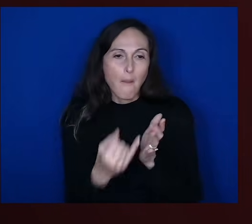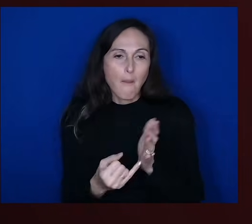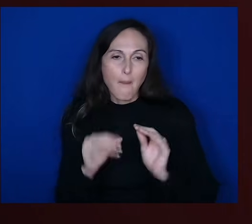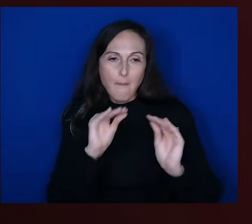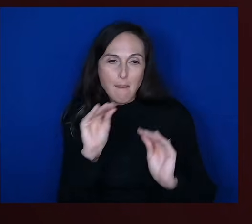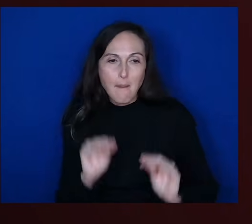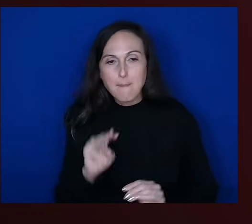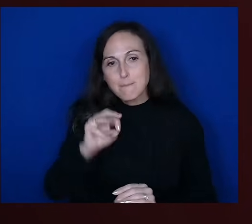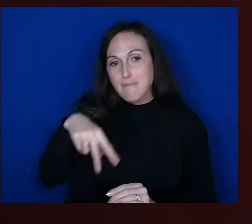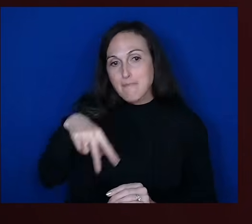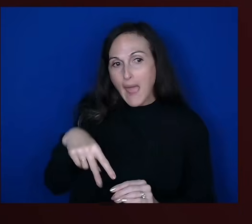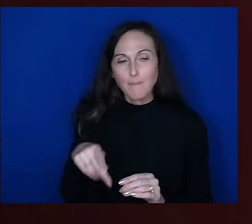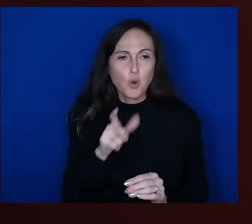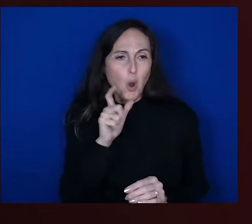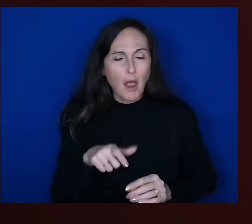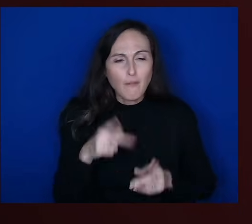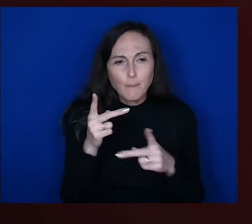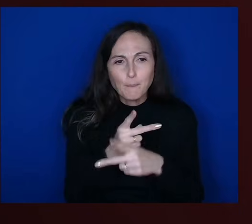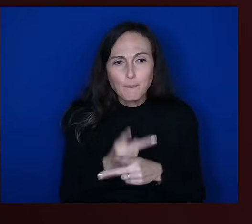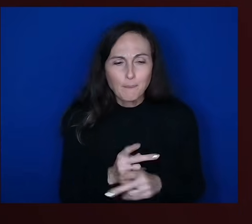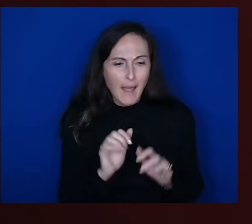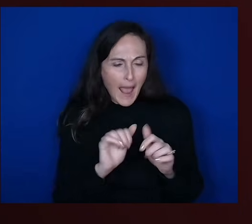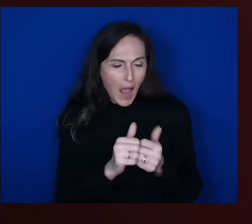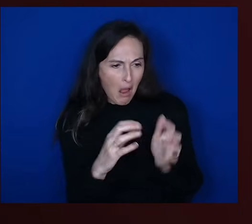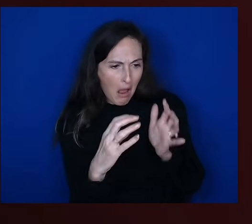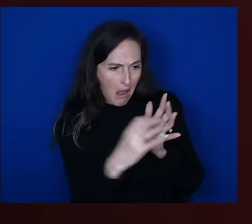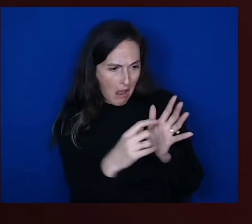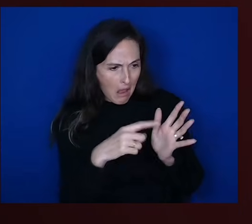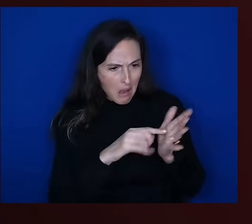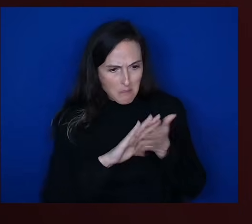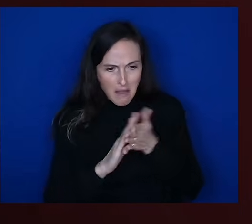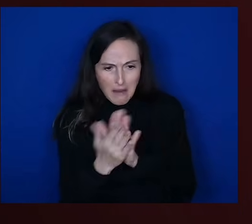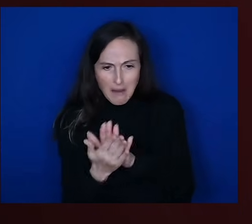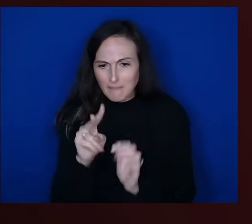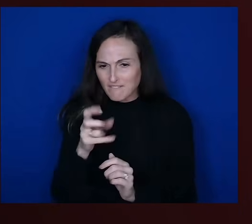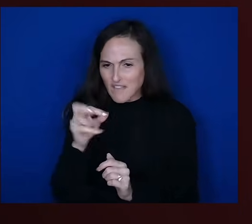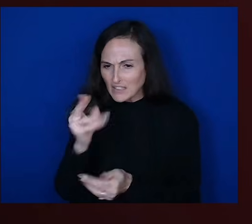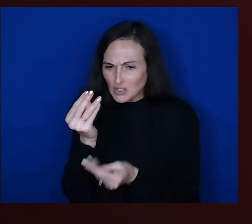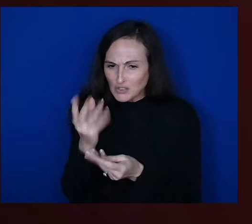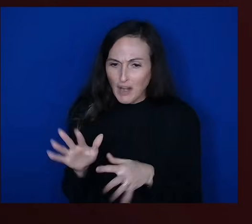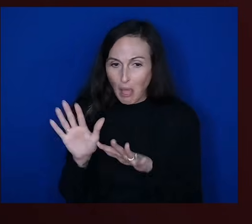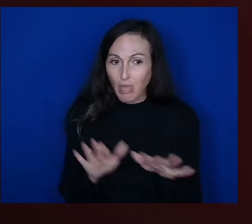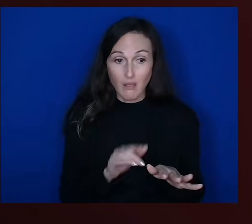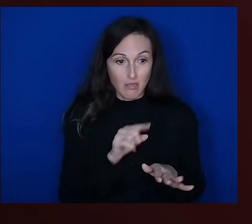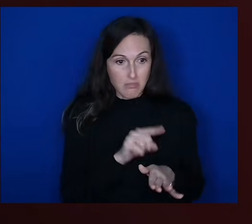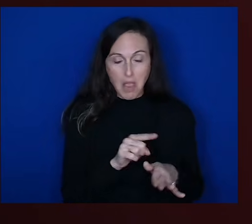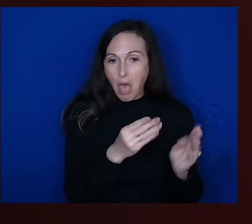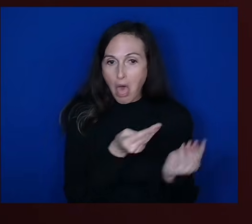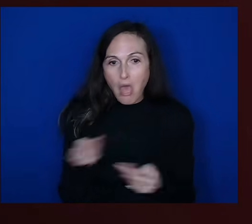how do I turn a chunk into vector data?" blah, blah, blah. It handles all that for you. Don't have time to go into this in depth,